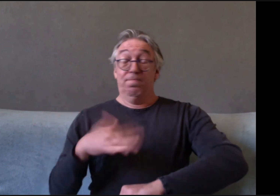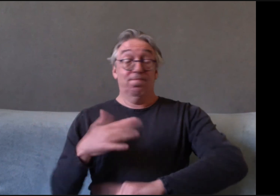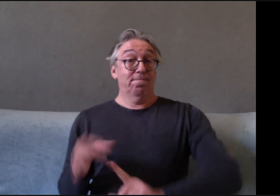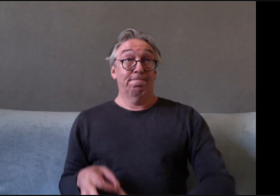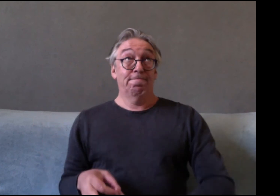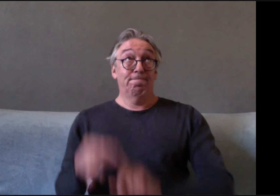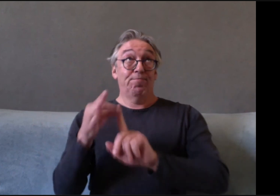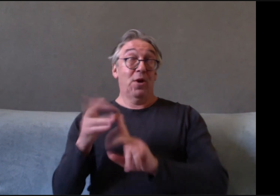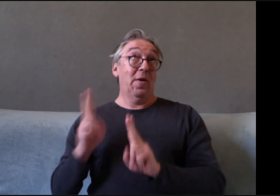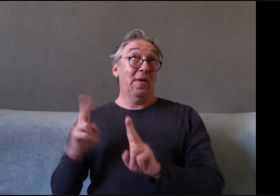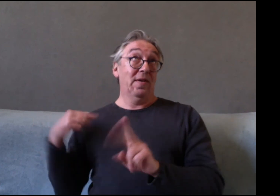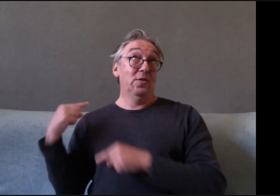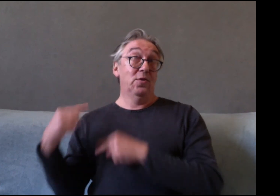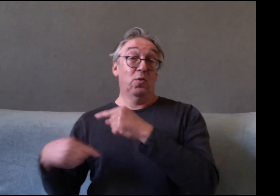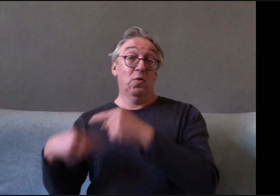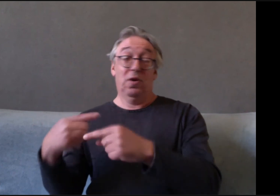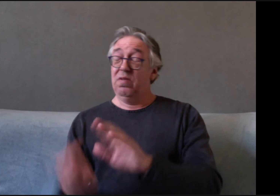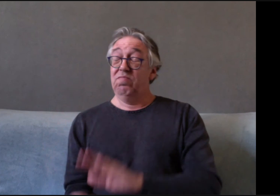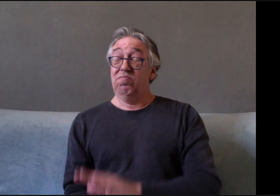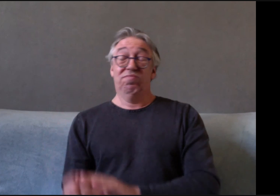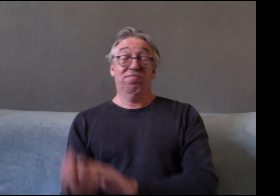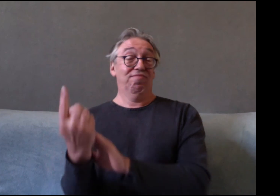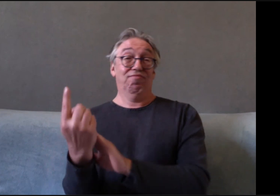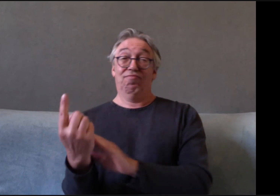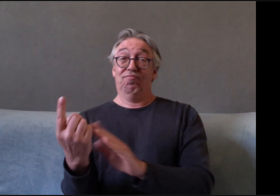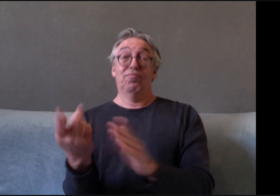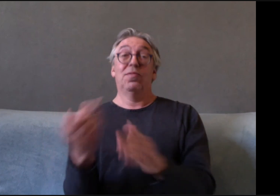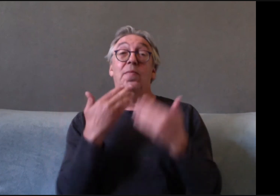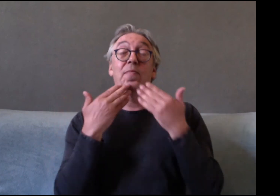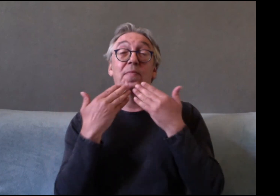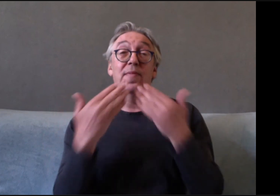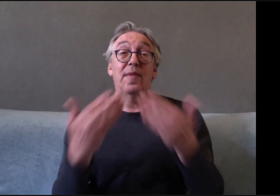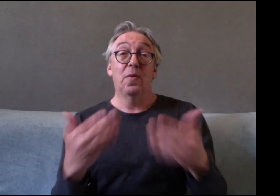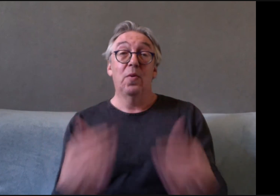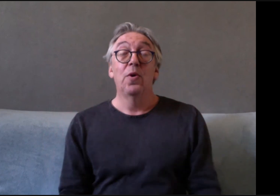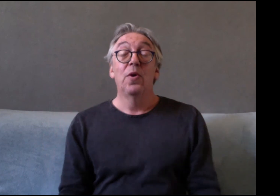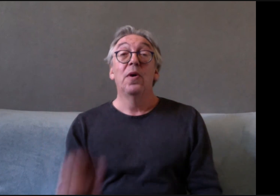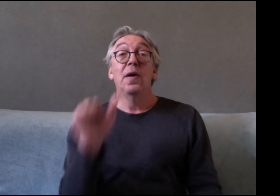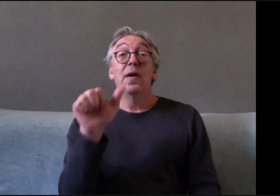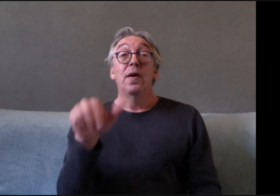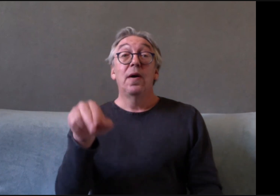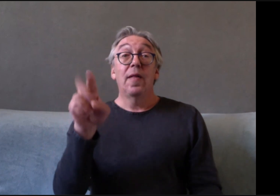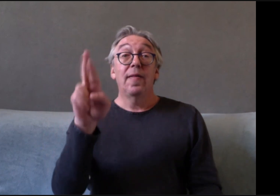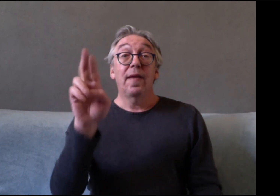ANDRÉ: Thank you very much, Yannis. We'll provide the recording of the webinar as soon as possible.